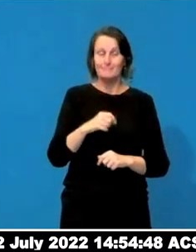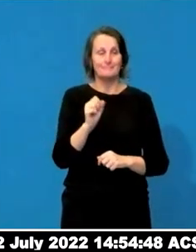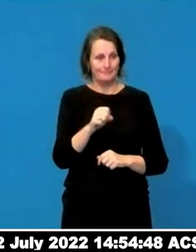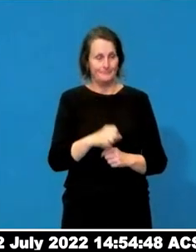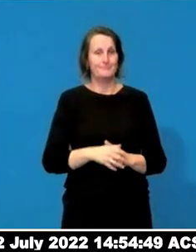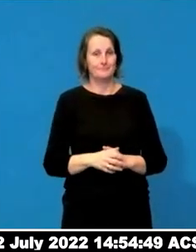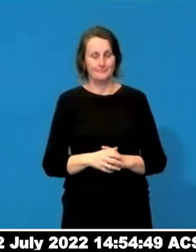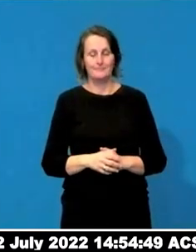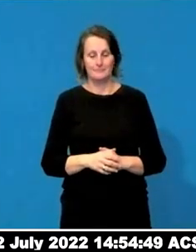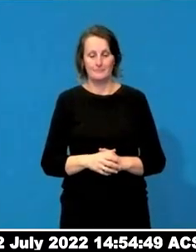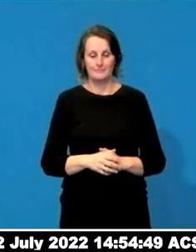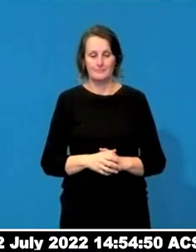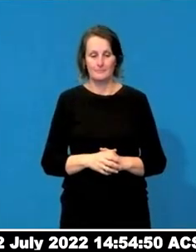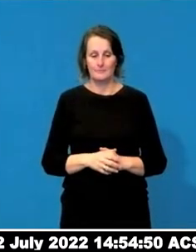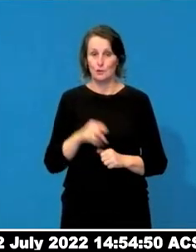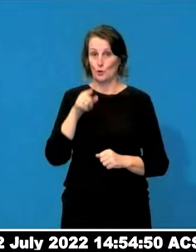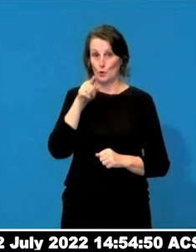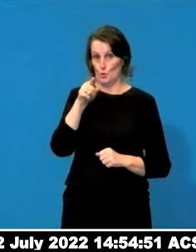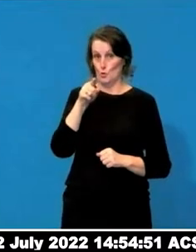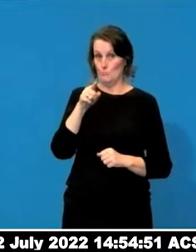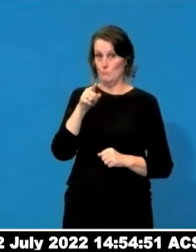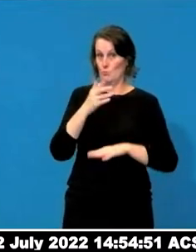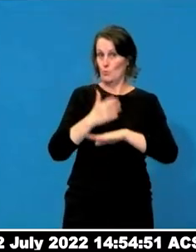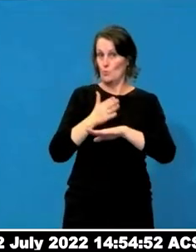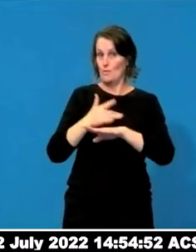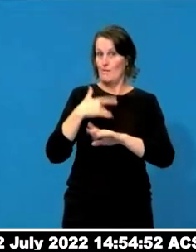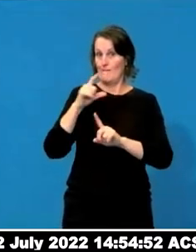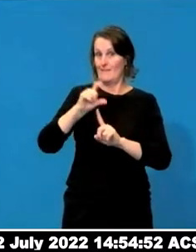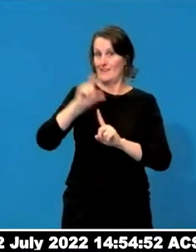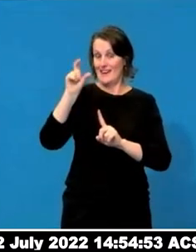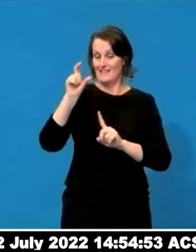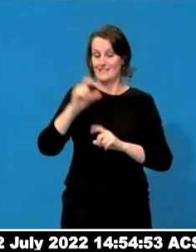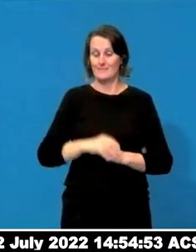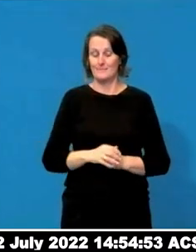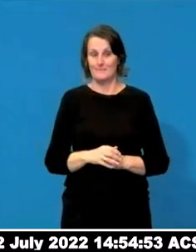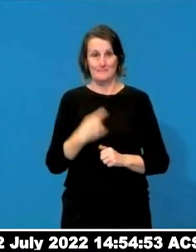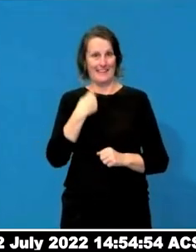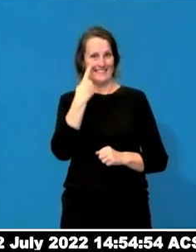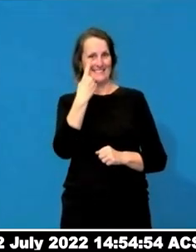Now, you're based in Cairns which is, I think, clear for everyone to see.